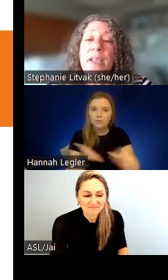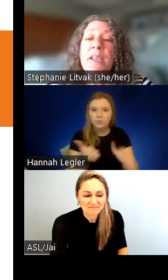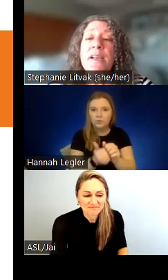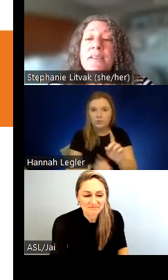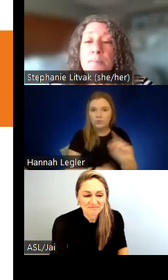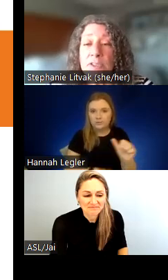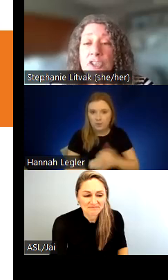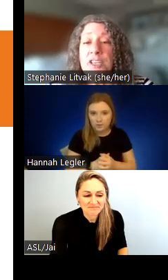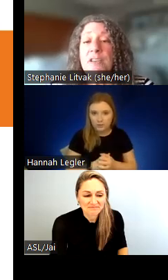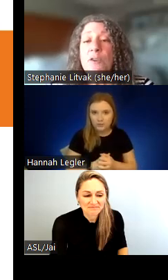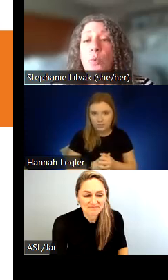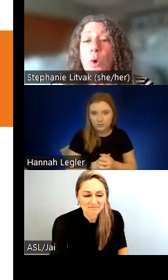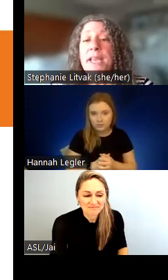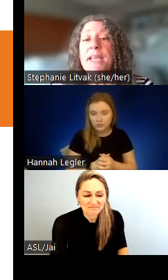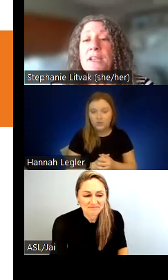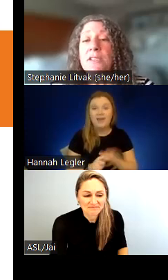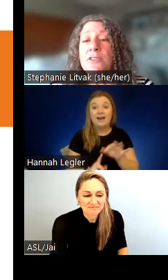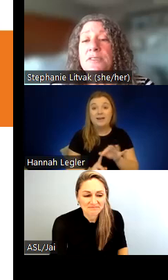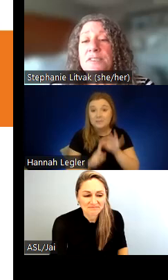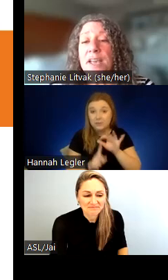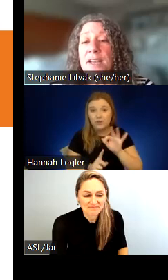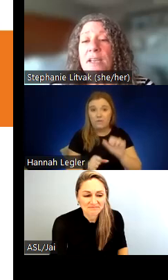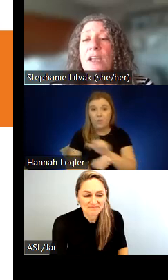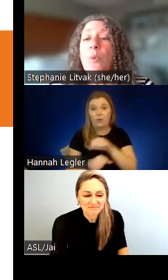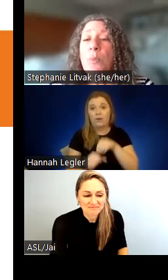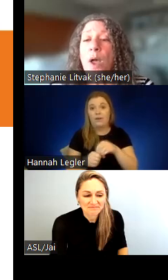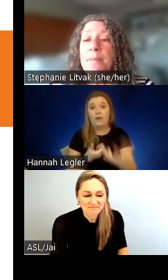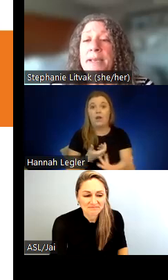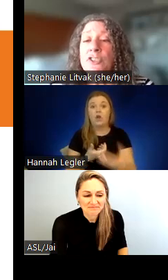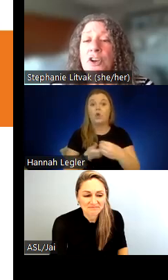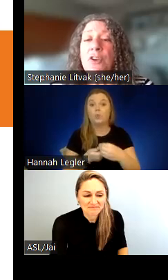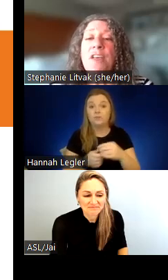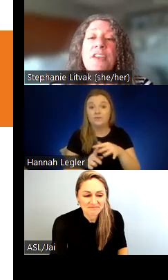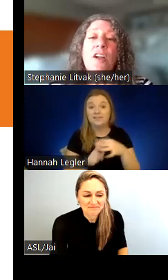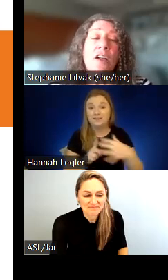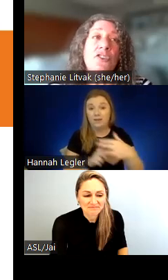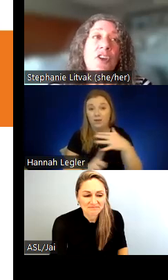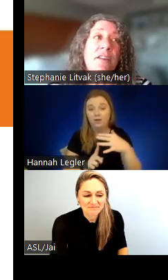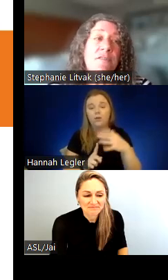Especially if you are working in an inclusive setting, we want to make sure that the contract